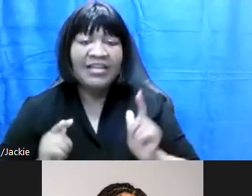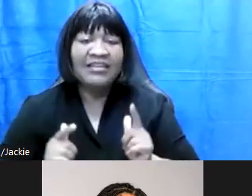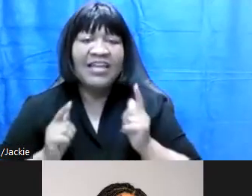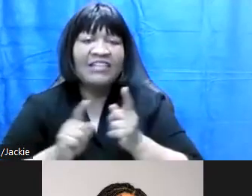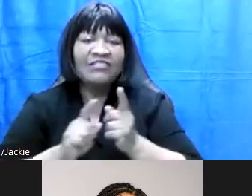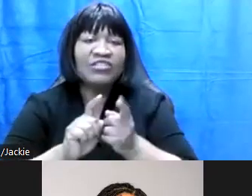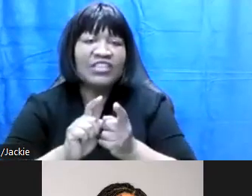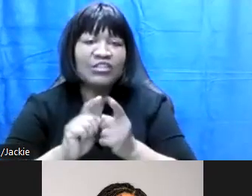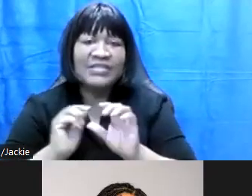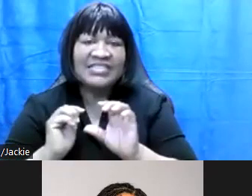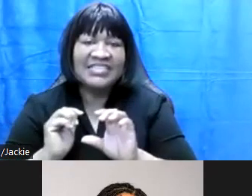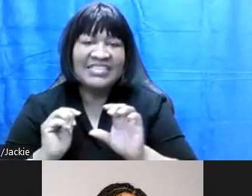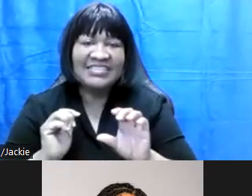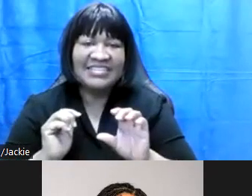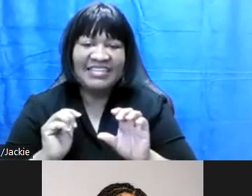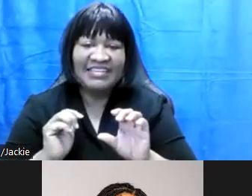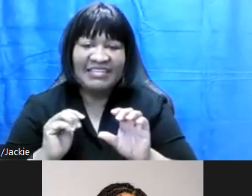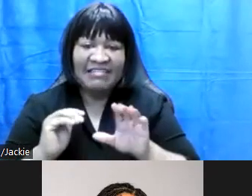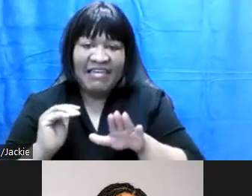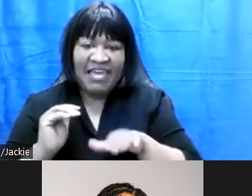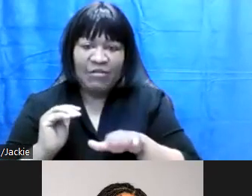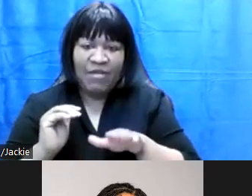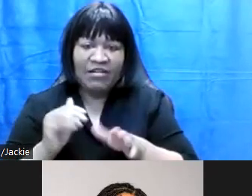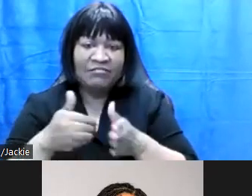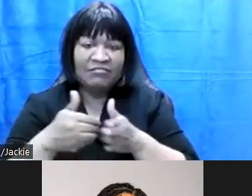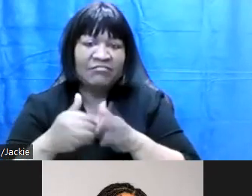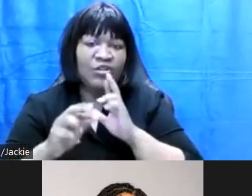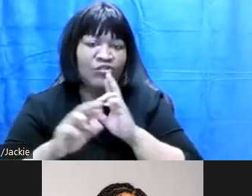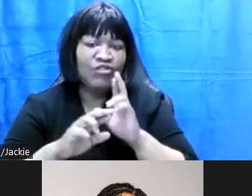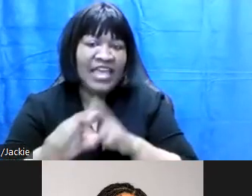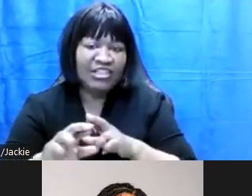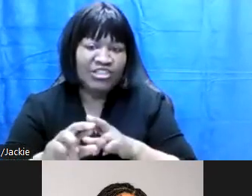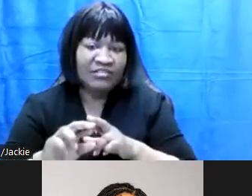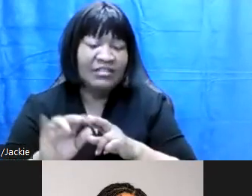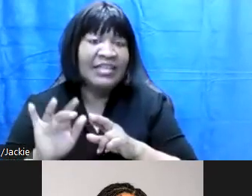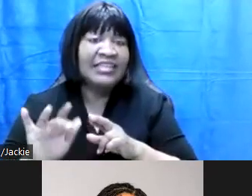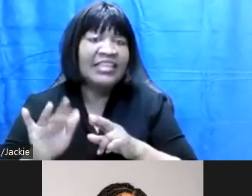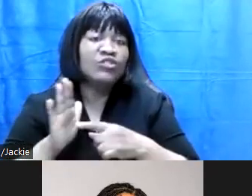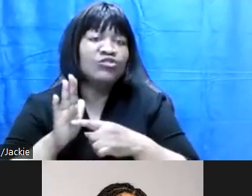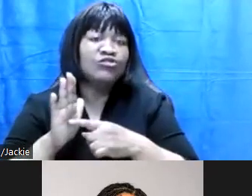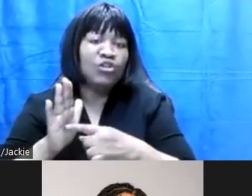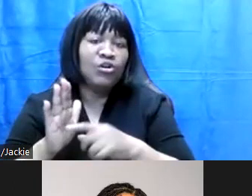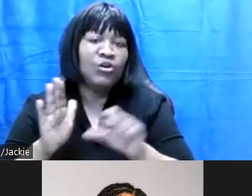CC icon at the bottom of the screen next to the reaction icon and click show subtitle.